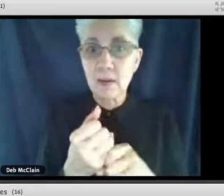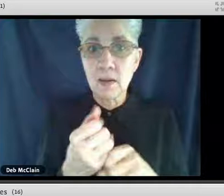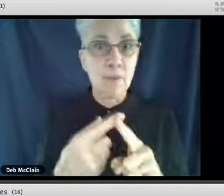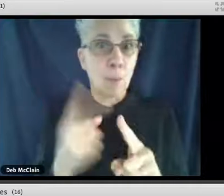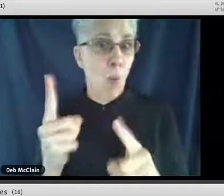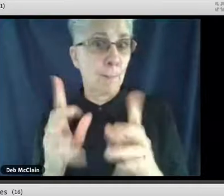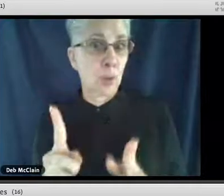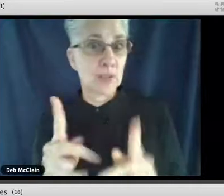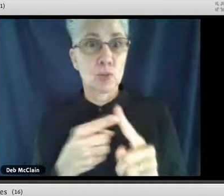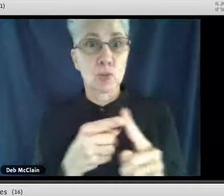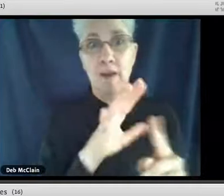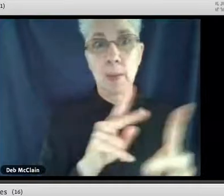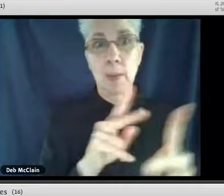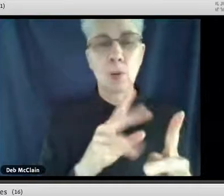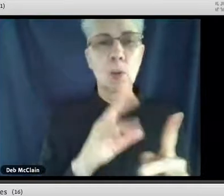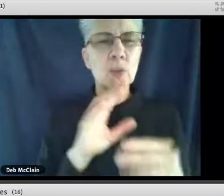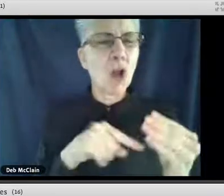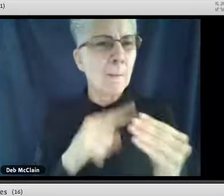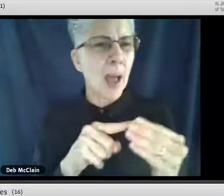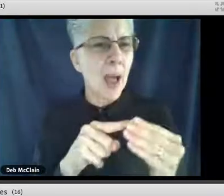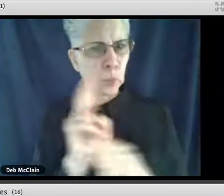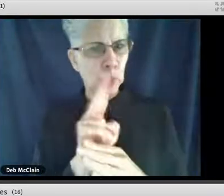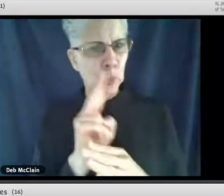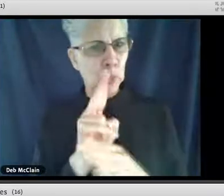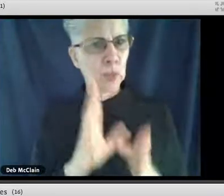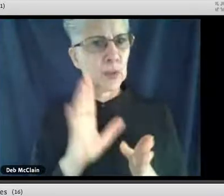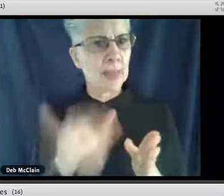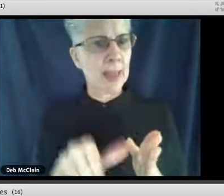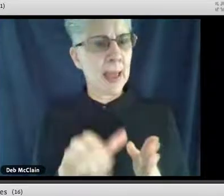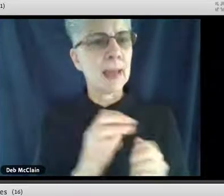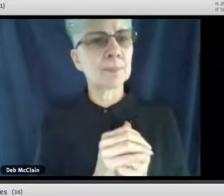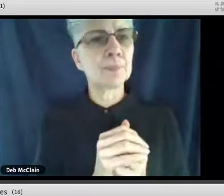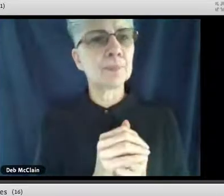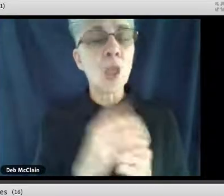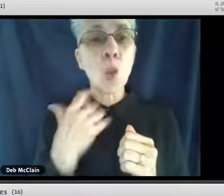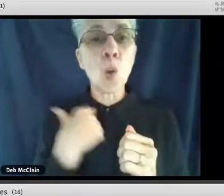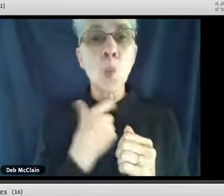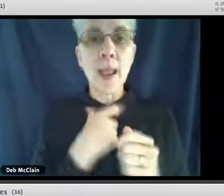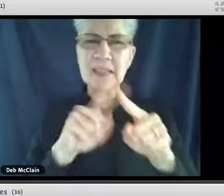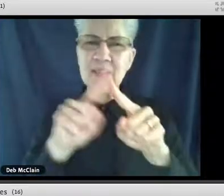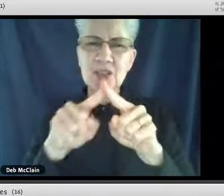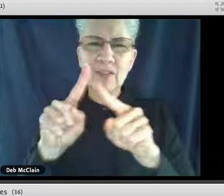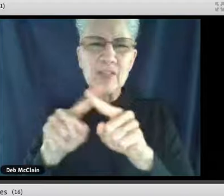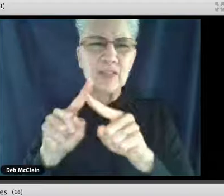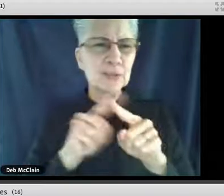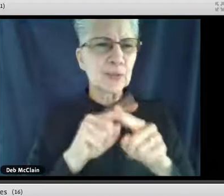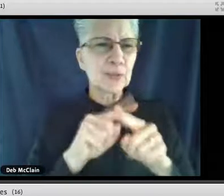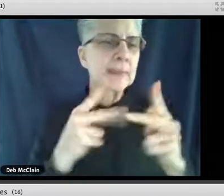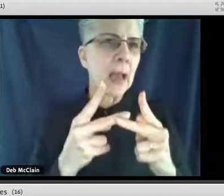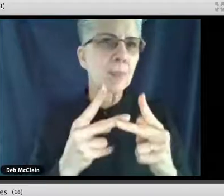And when we talk about users, we have different types of users, right? We have power users.